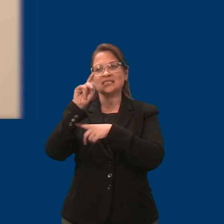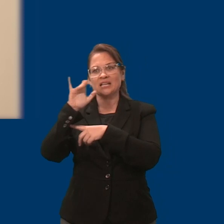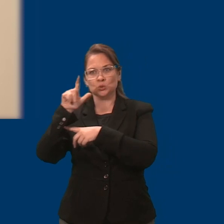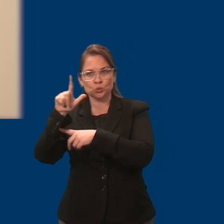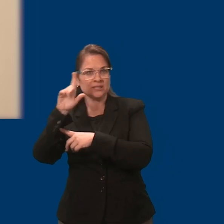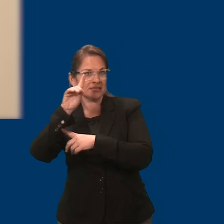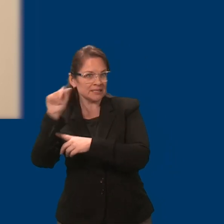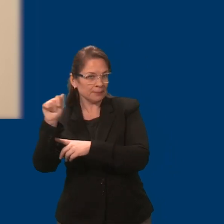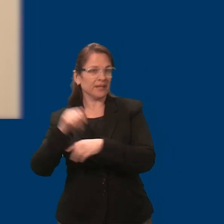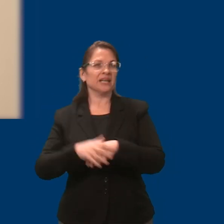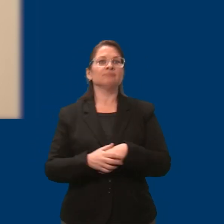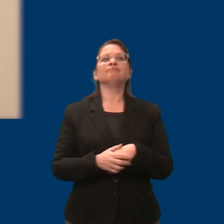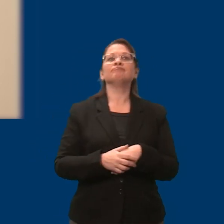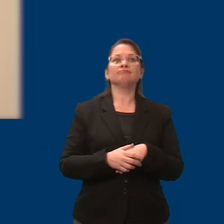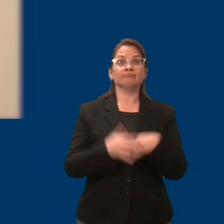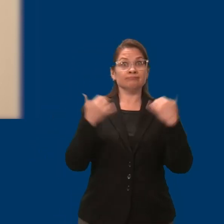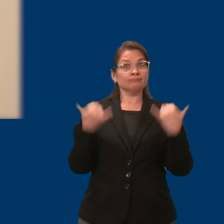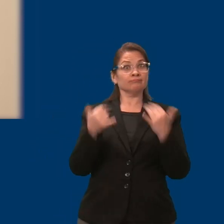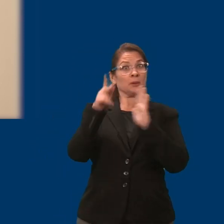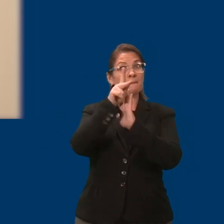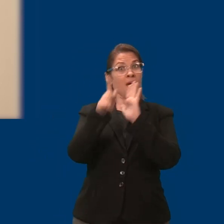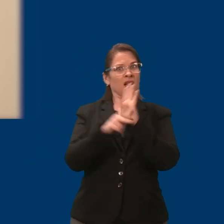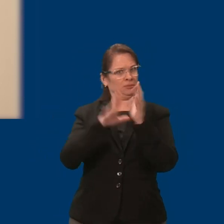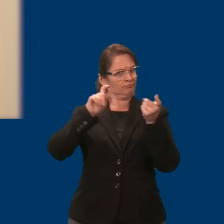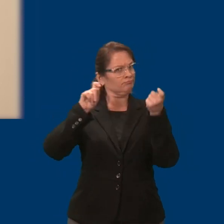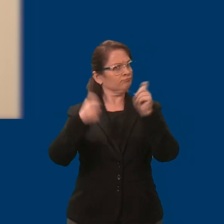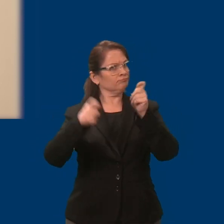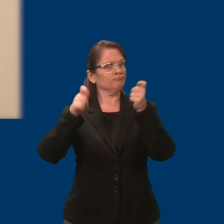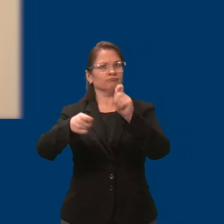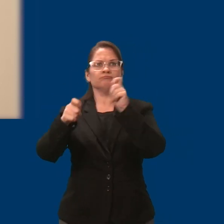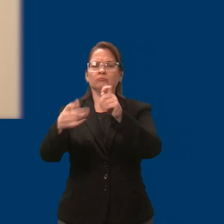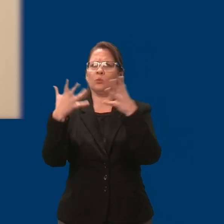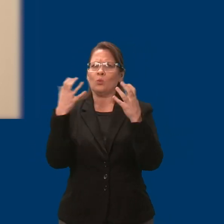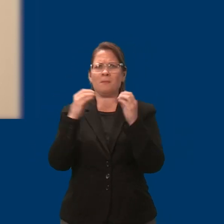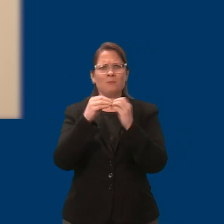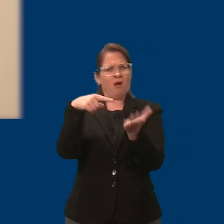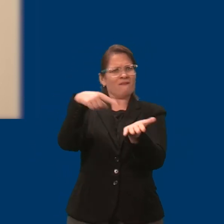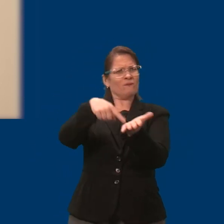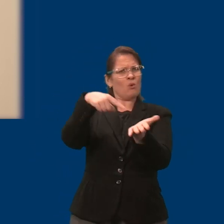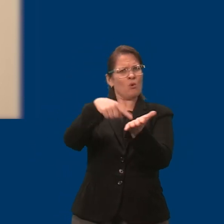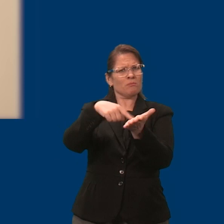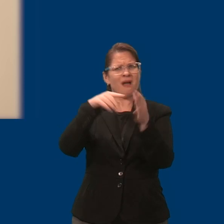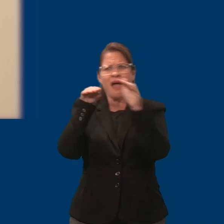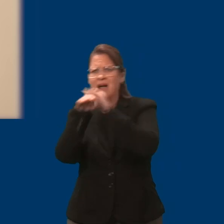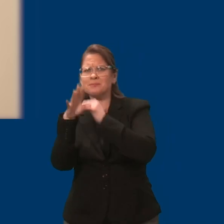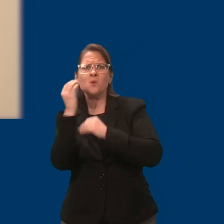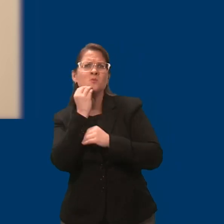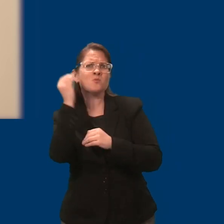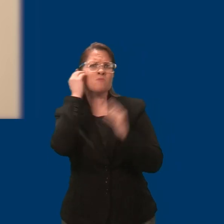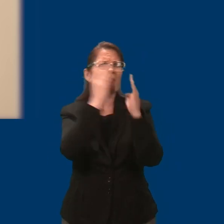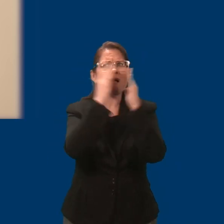to address the need for more affordable and accessible housing. A major barrier for people with disabilities